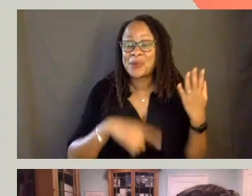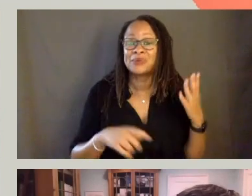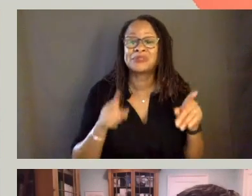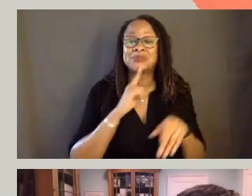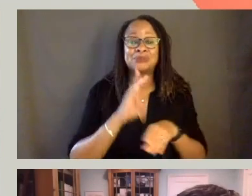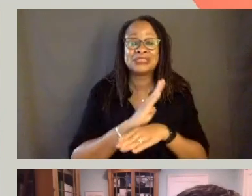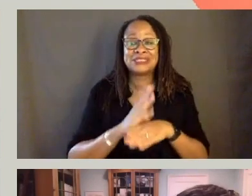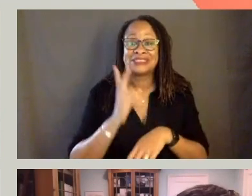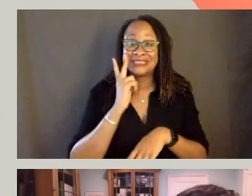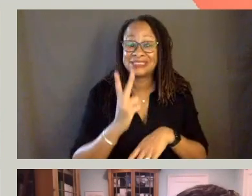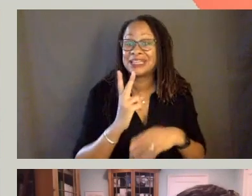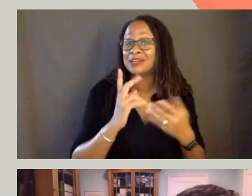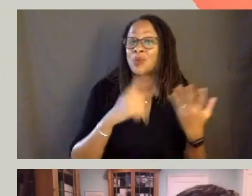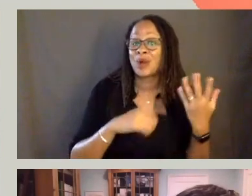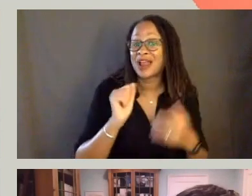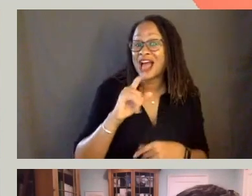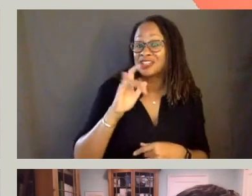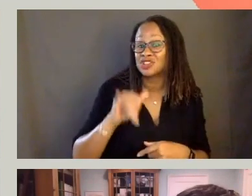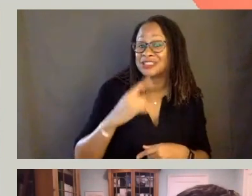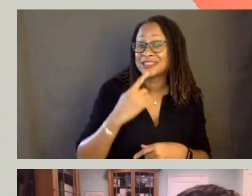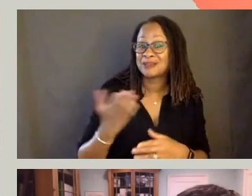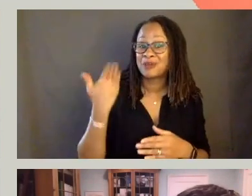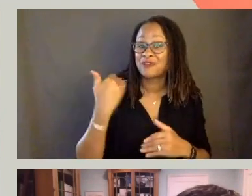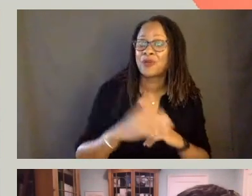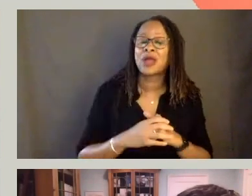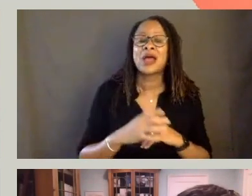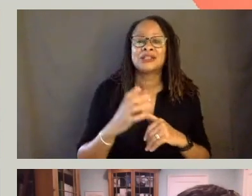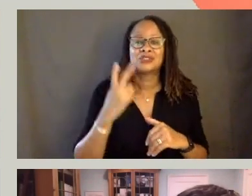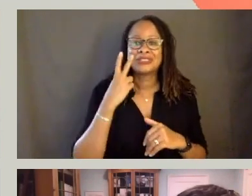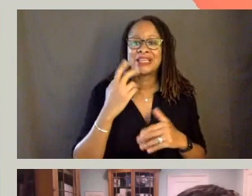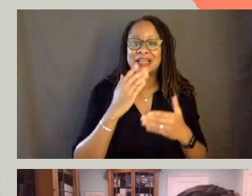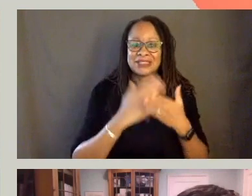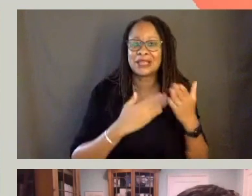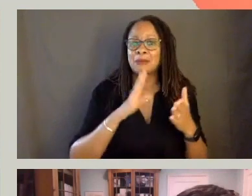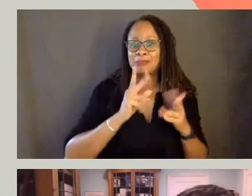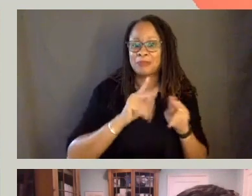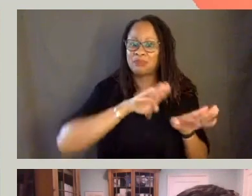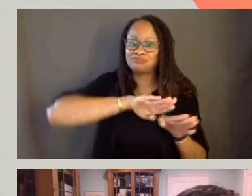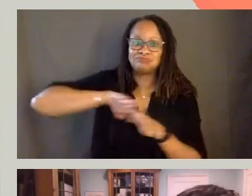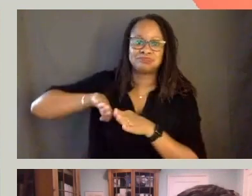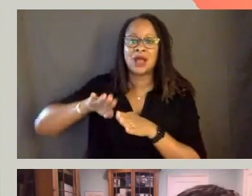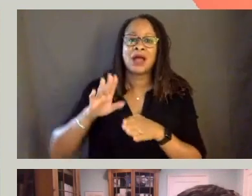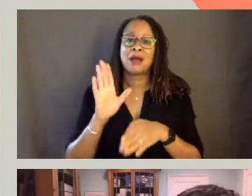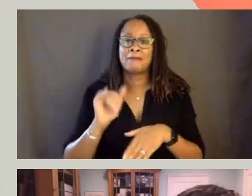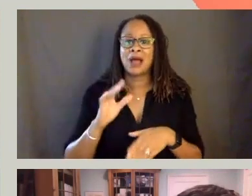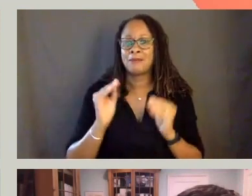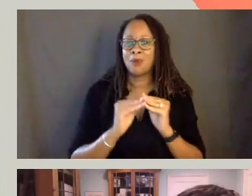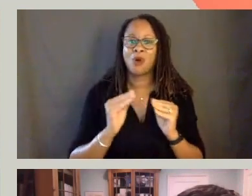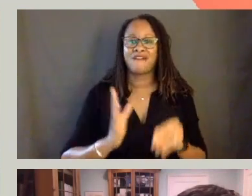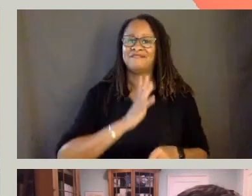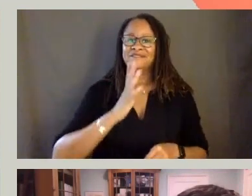about directly impacted folks sometimes being pushed aside by like the more like fancy degree people,